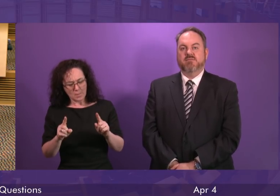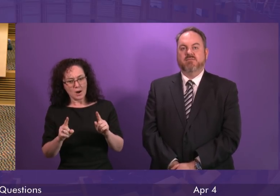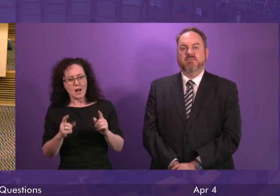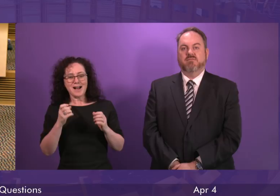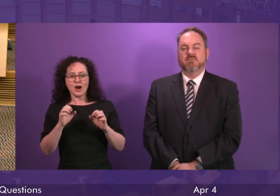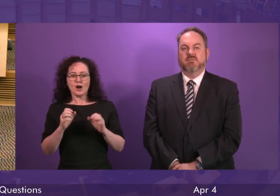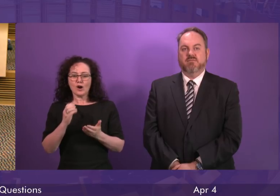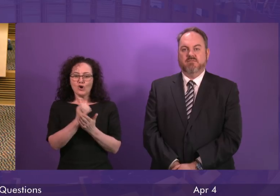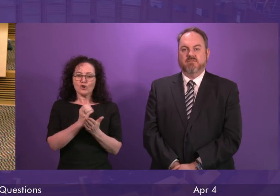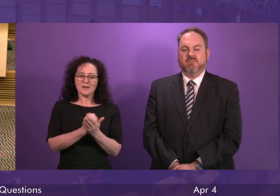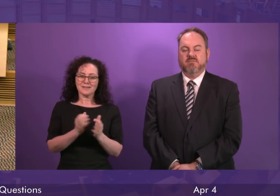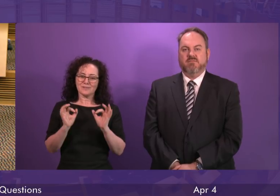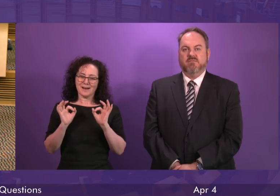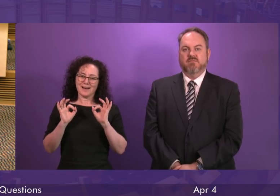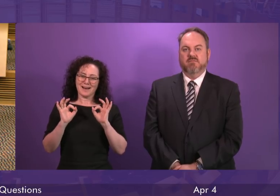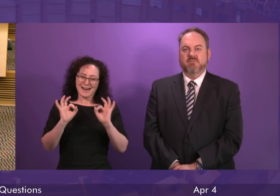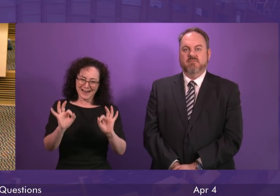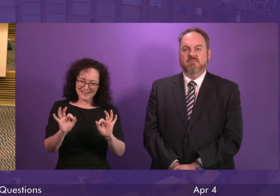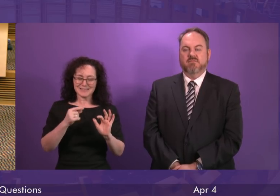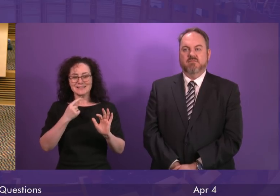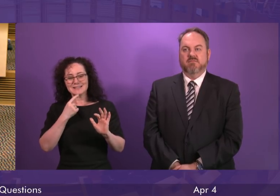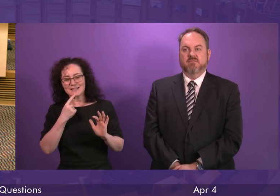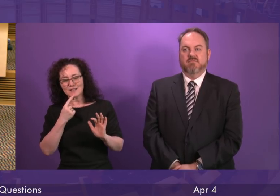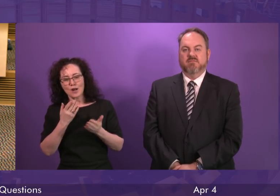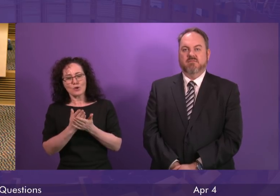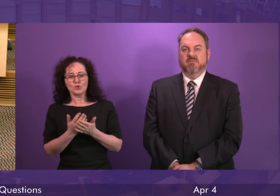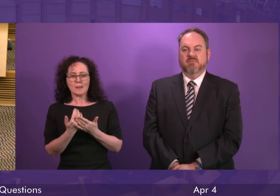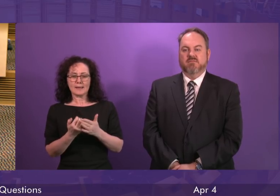notions about the number or type of qualifications taken at each stage of the senior phase. What